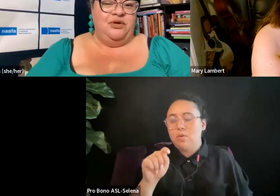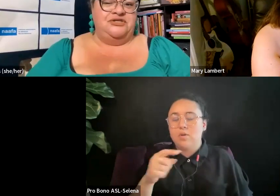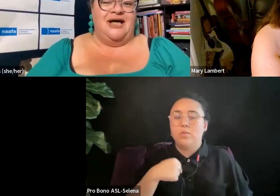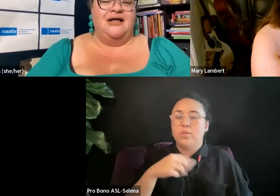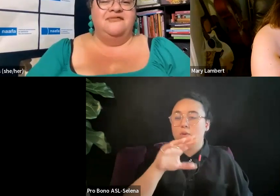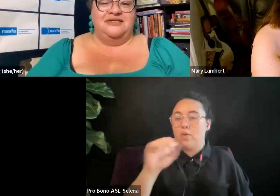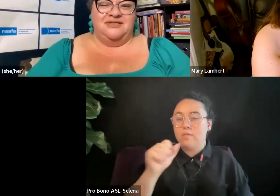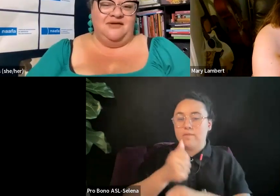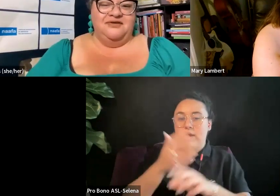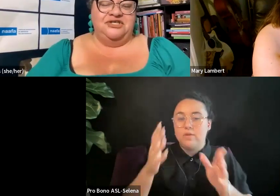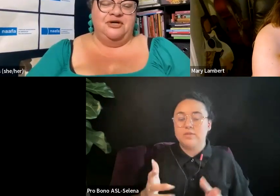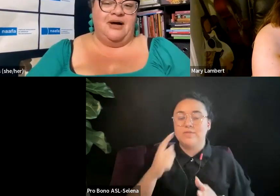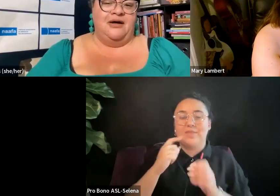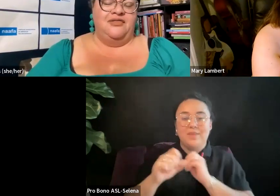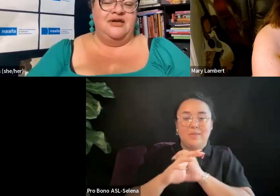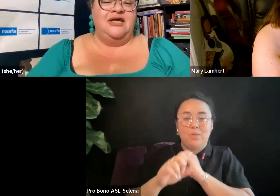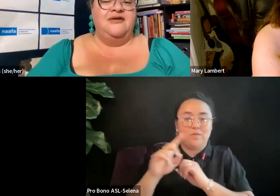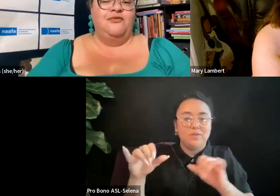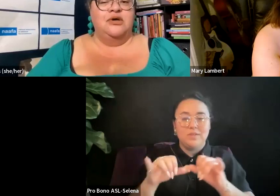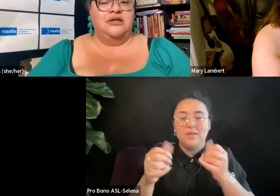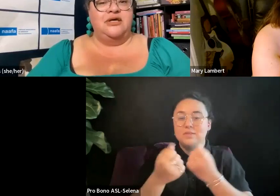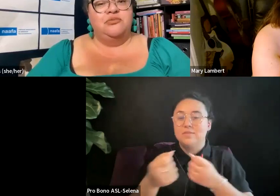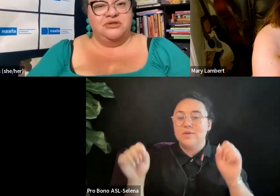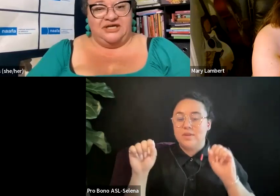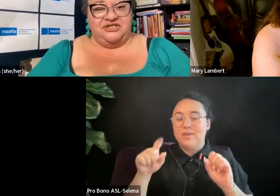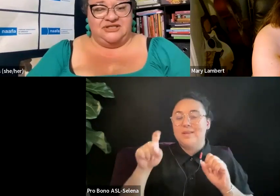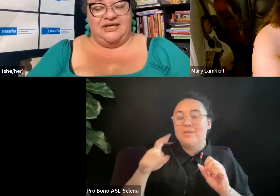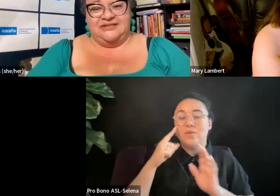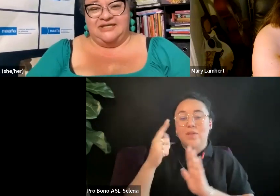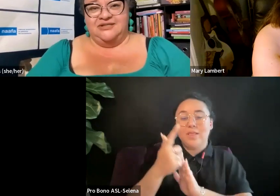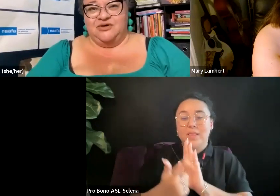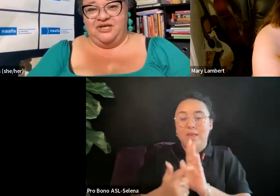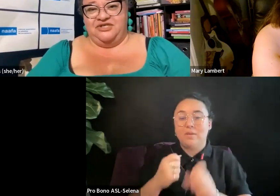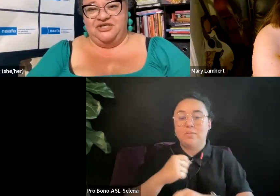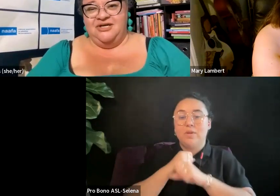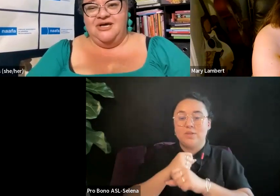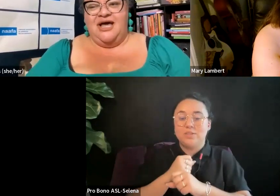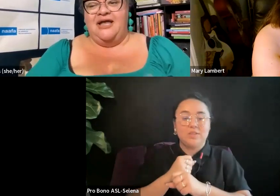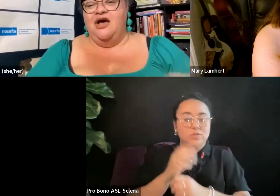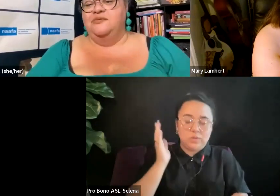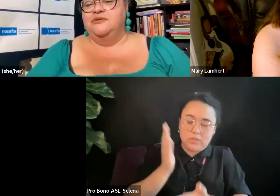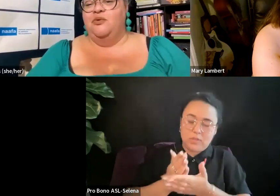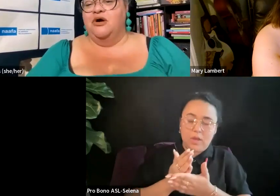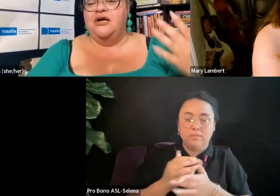which elevates the conversation around the need for legal protections against size discrimination and helps support